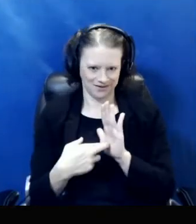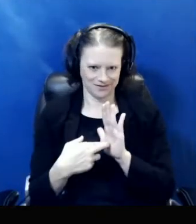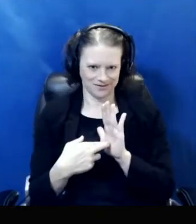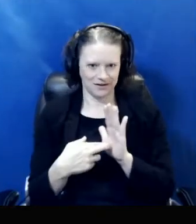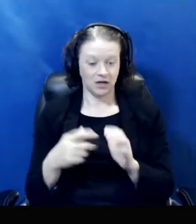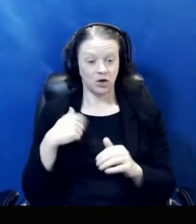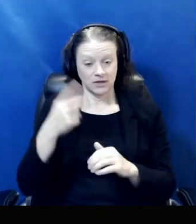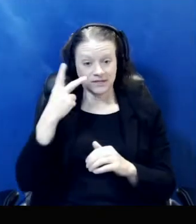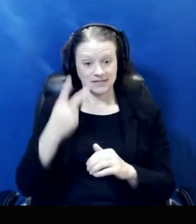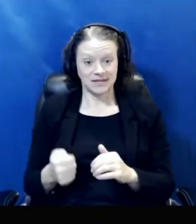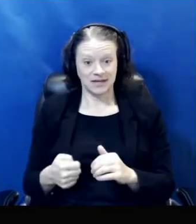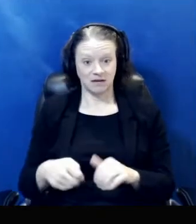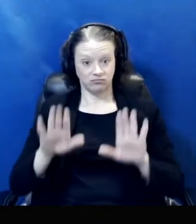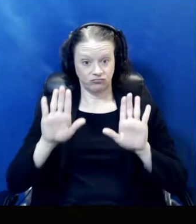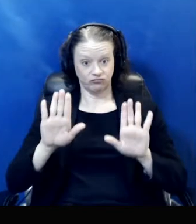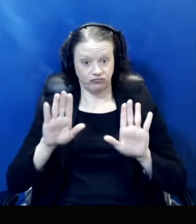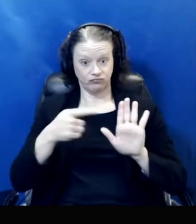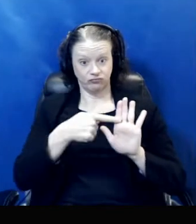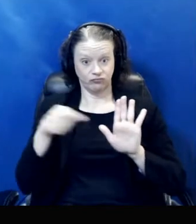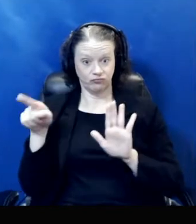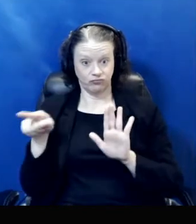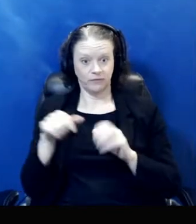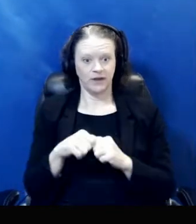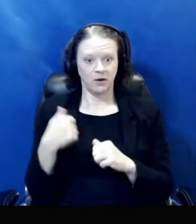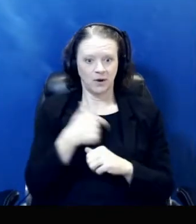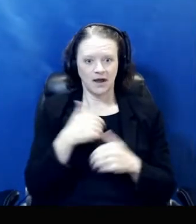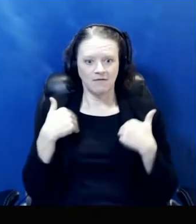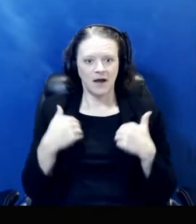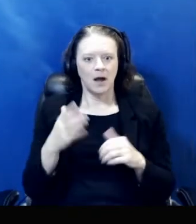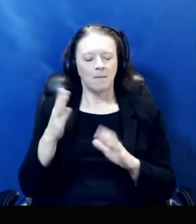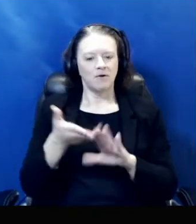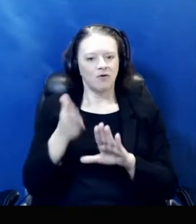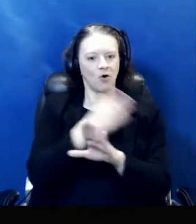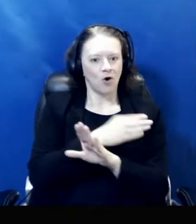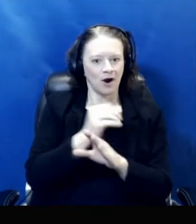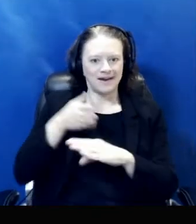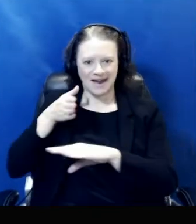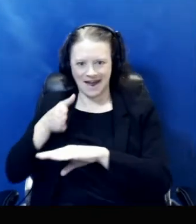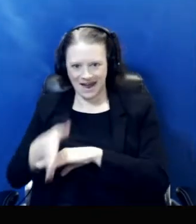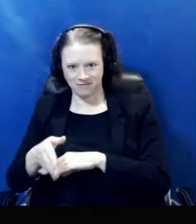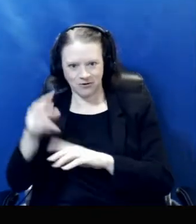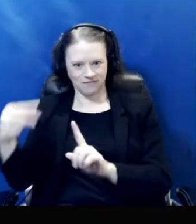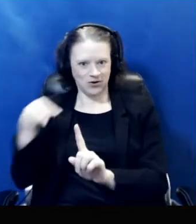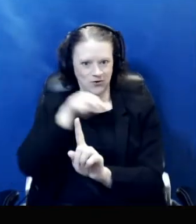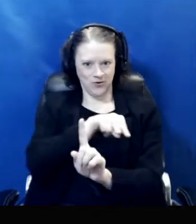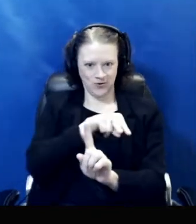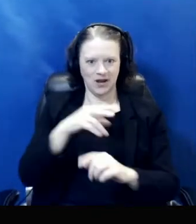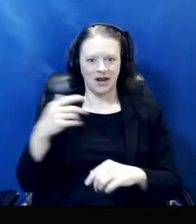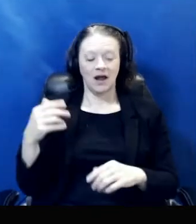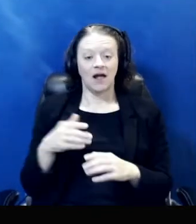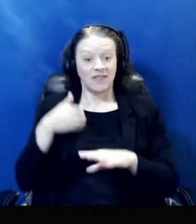and the biggest takeaway is that the after site has a lot more information. We've gone through and added details on goals,